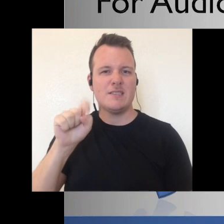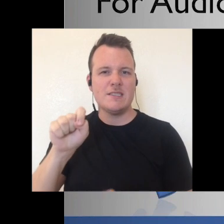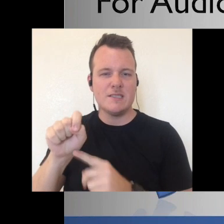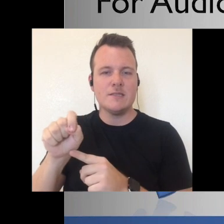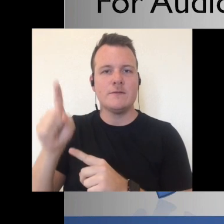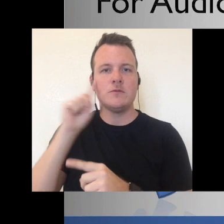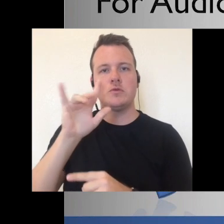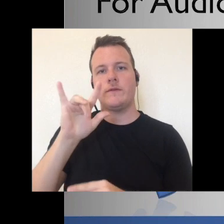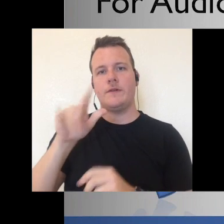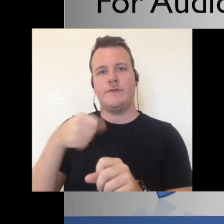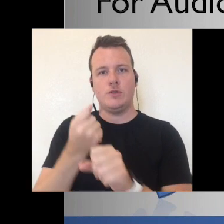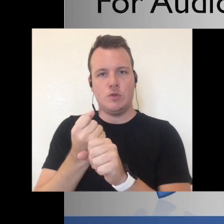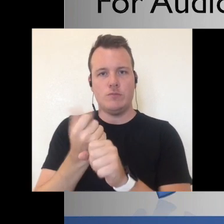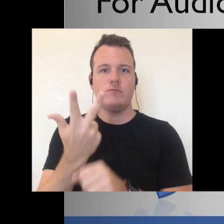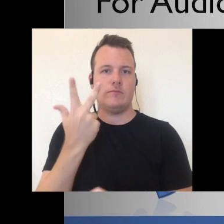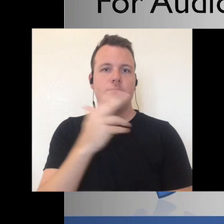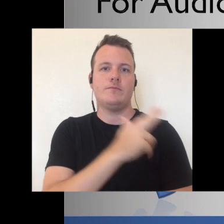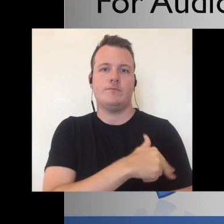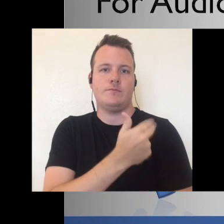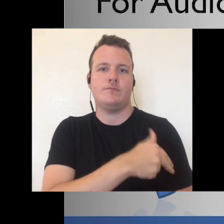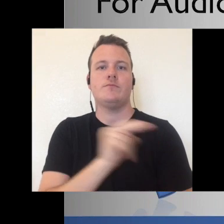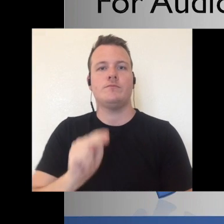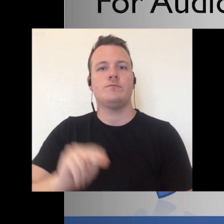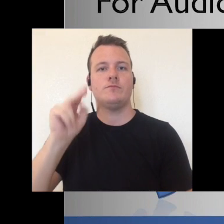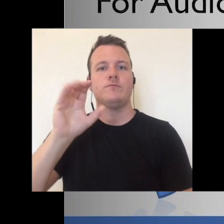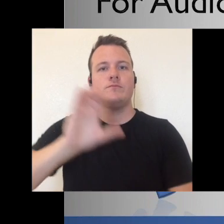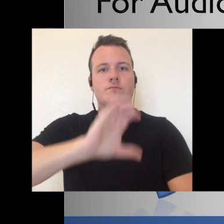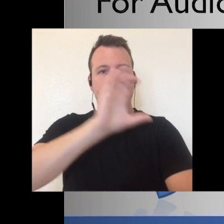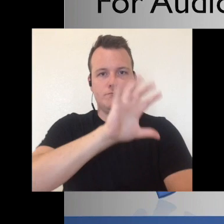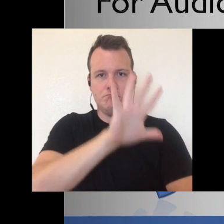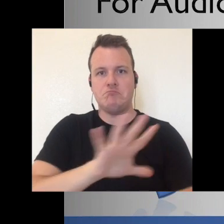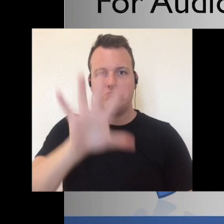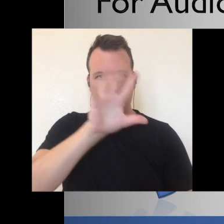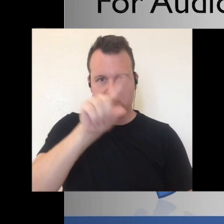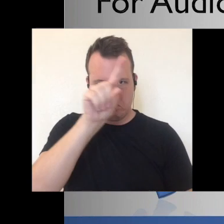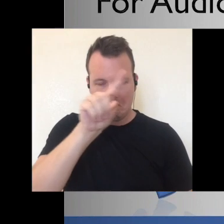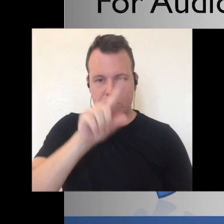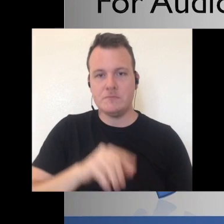for 25 years at three hospitals in Northern Colorado. He has been a frequent